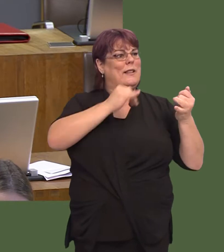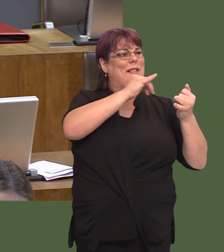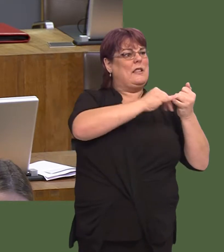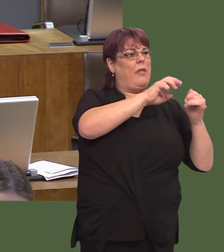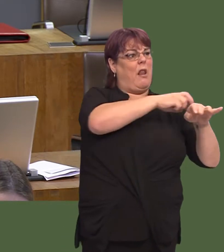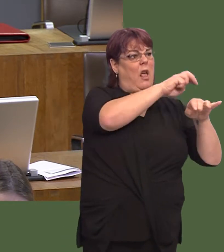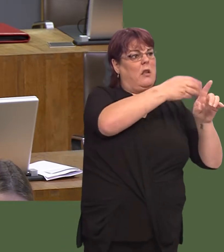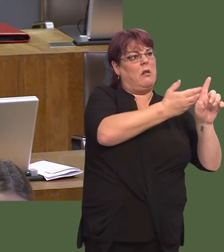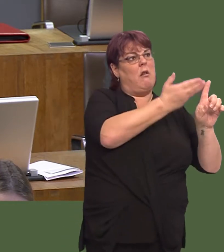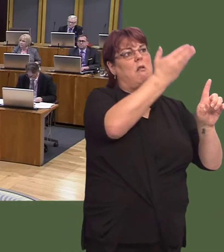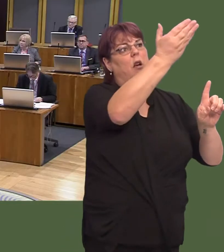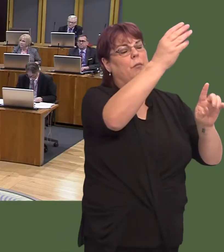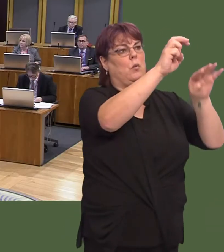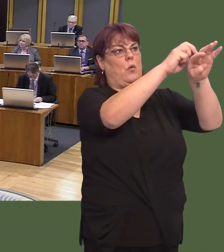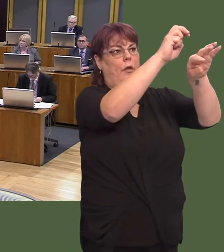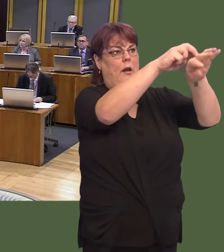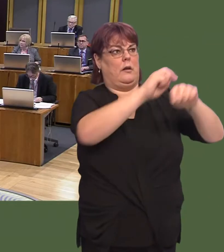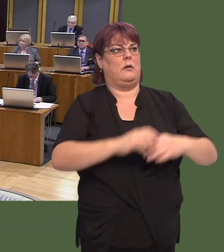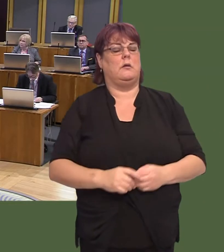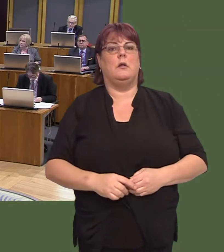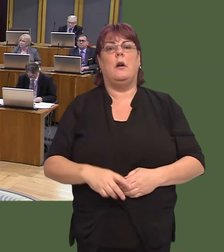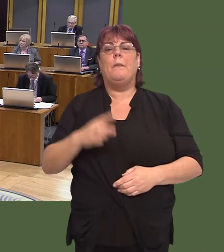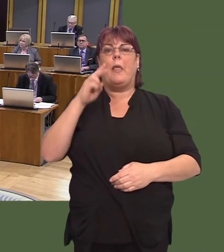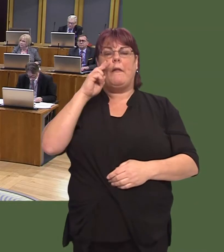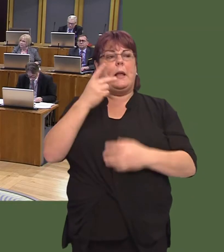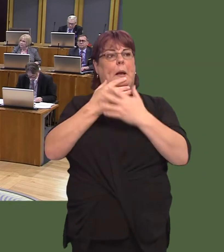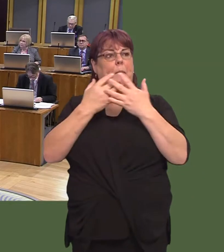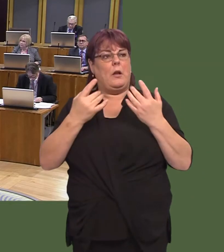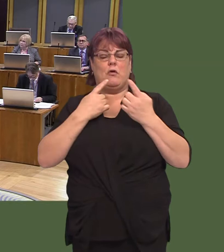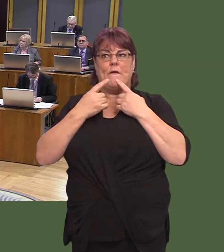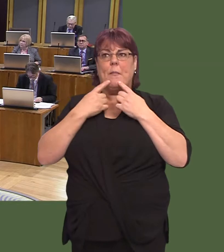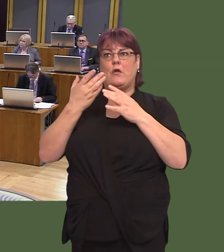have now seen many documents from the UK Government that say that the issue of border control